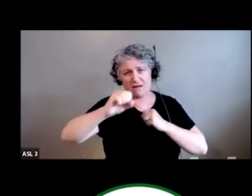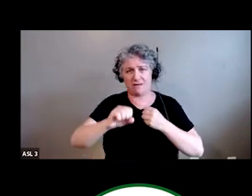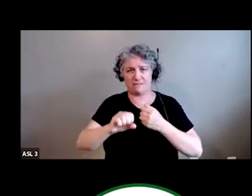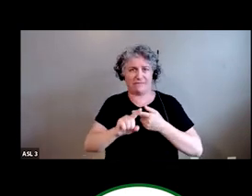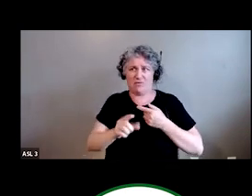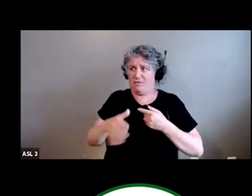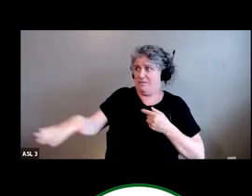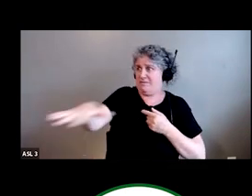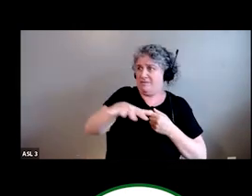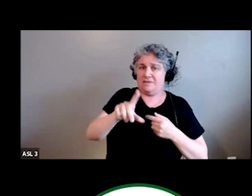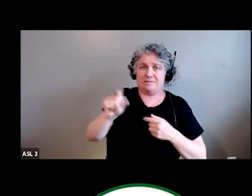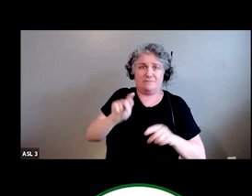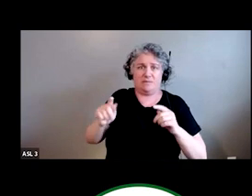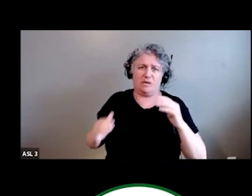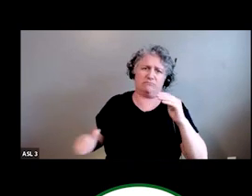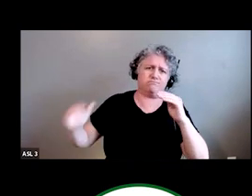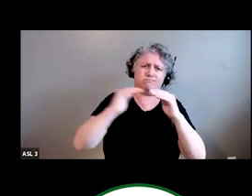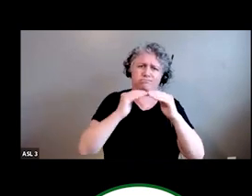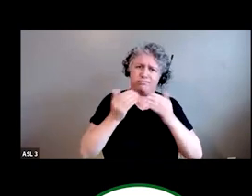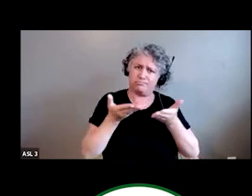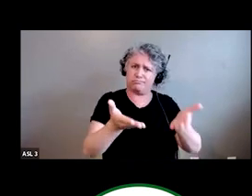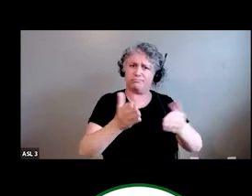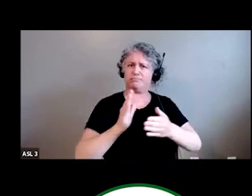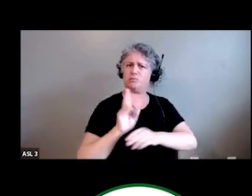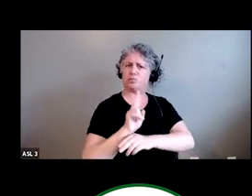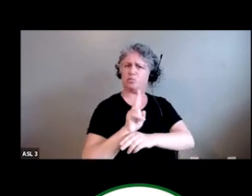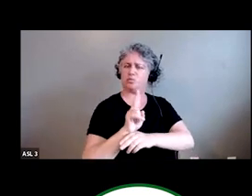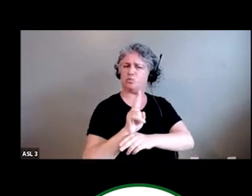move forward with implementing accessibility legislation, people with disabilities will